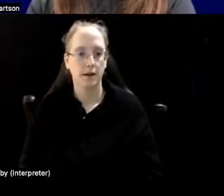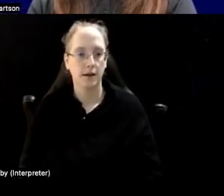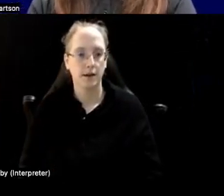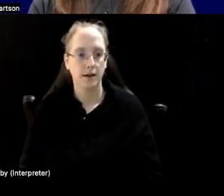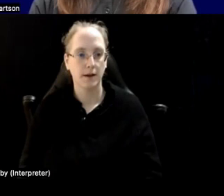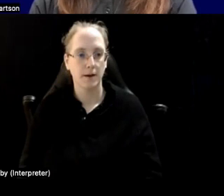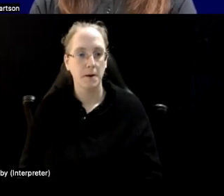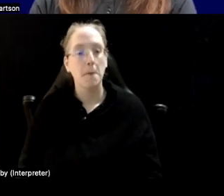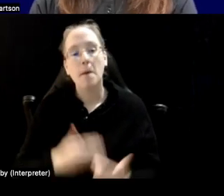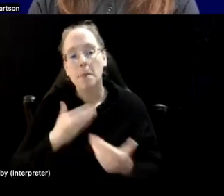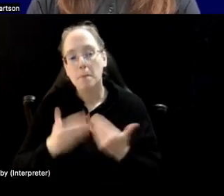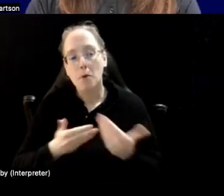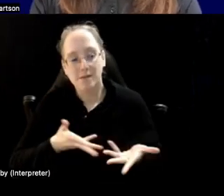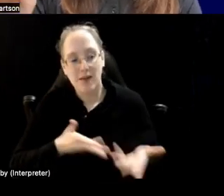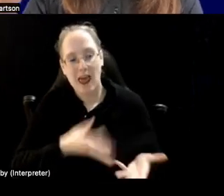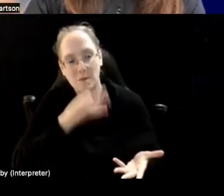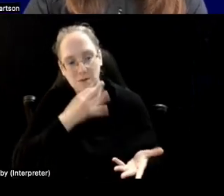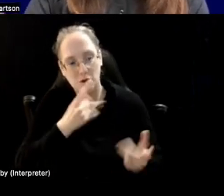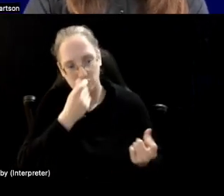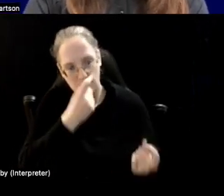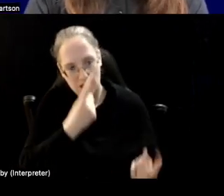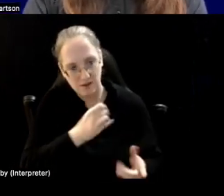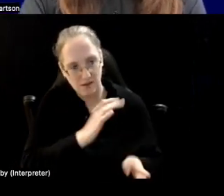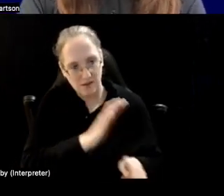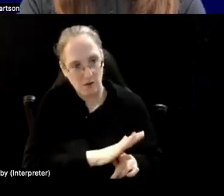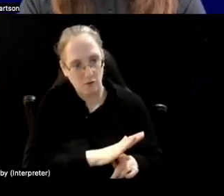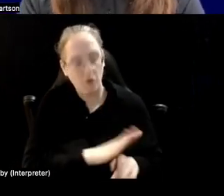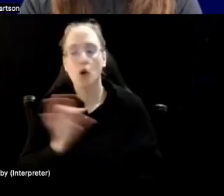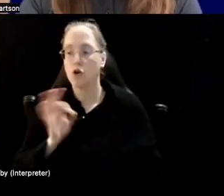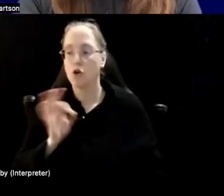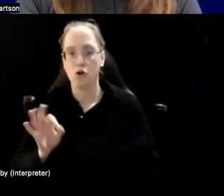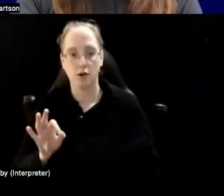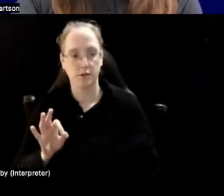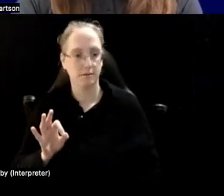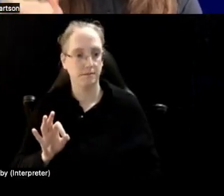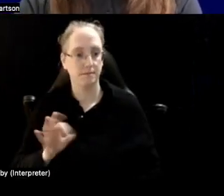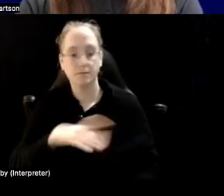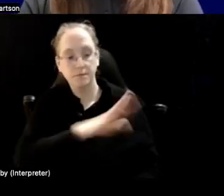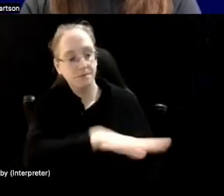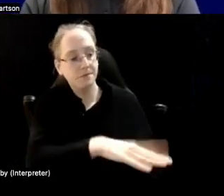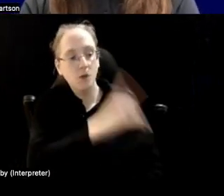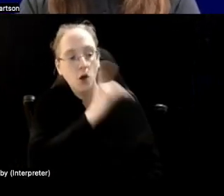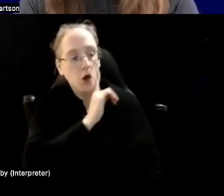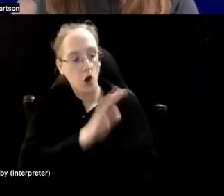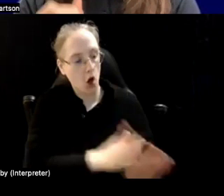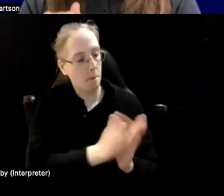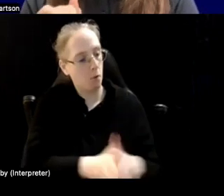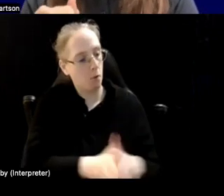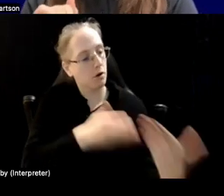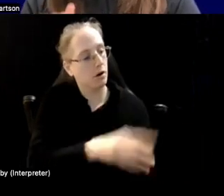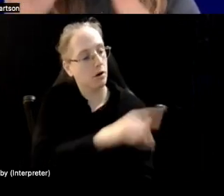rather than going, you know, "Little girl, touch this part of the book, feel these bumps,